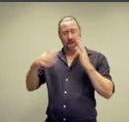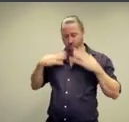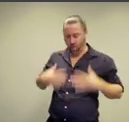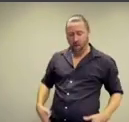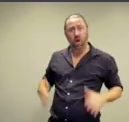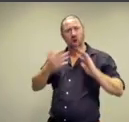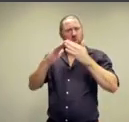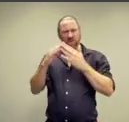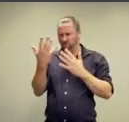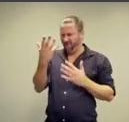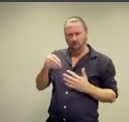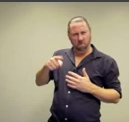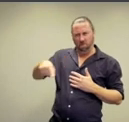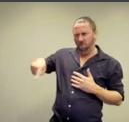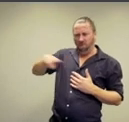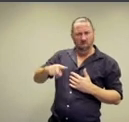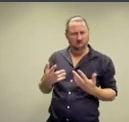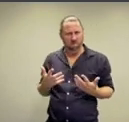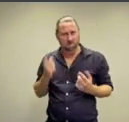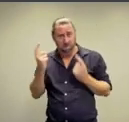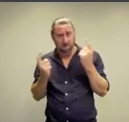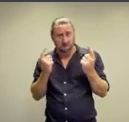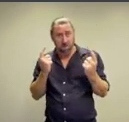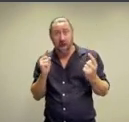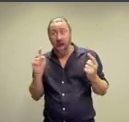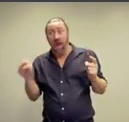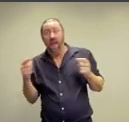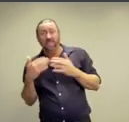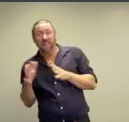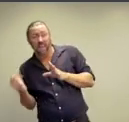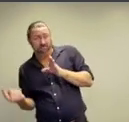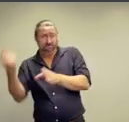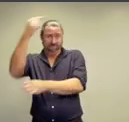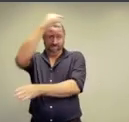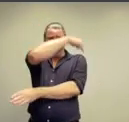emerge is that, it really emerges you know, very much right at that key